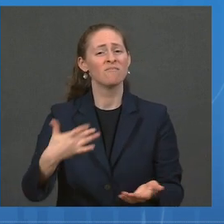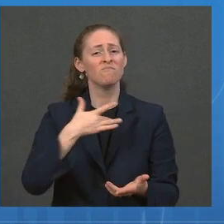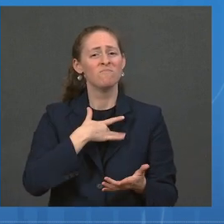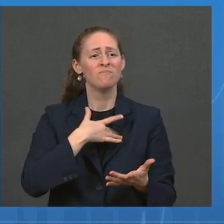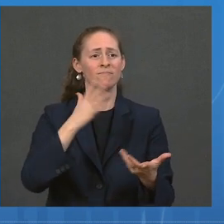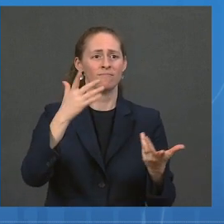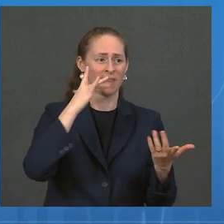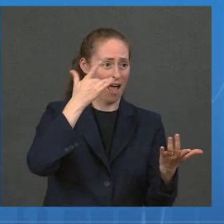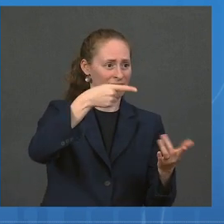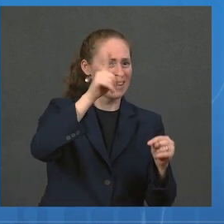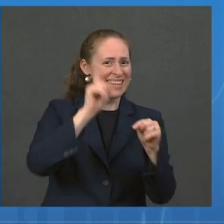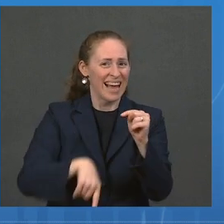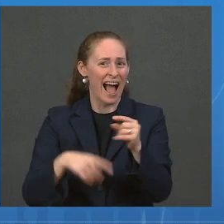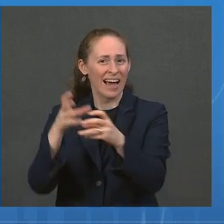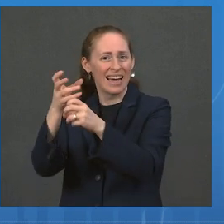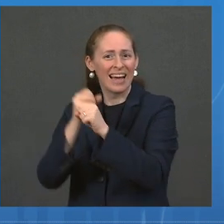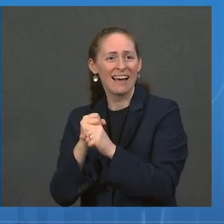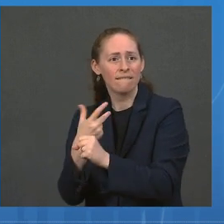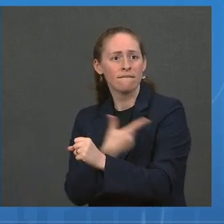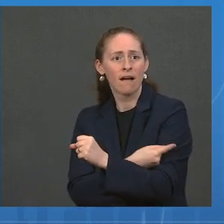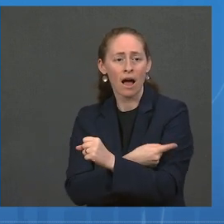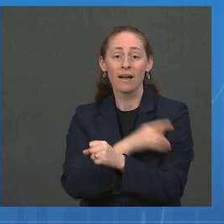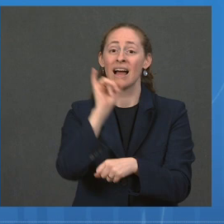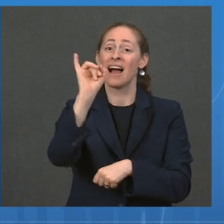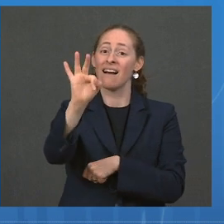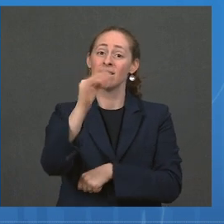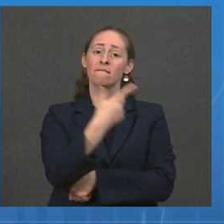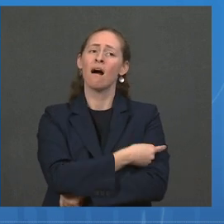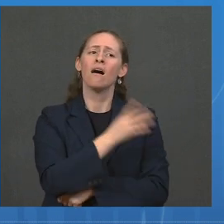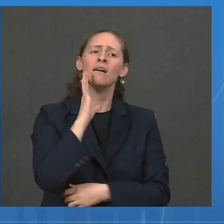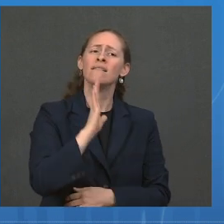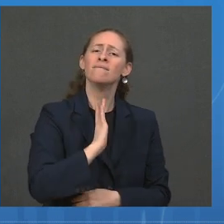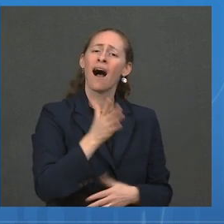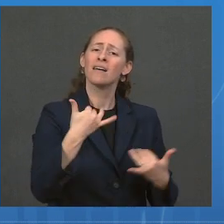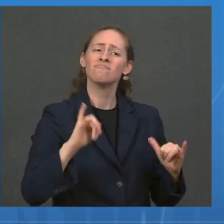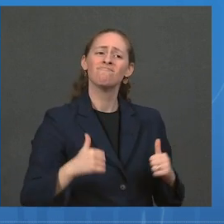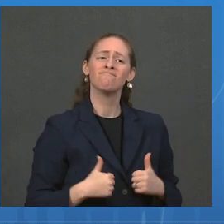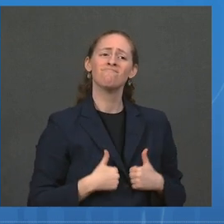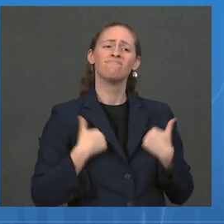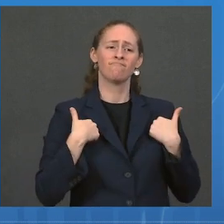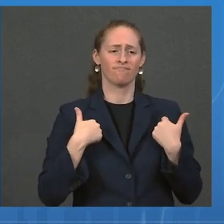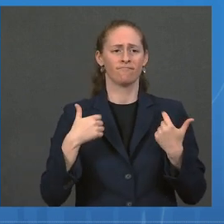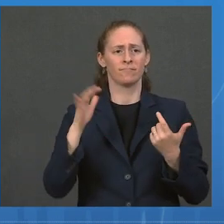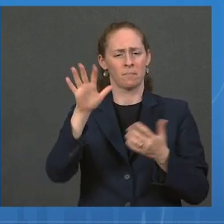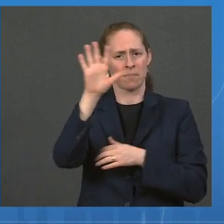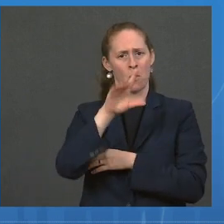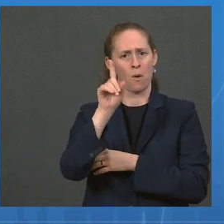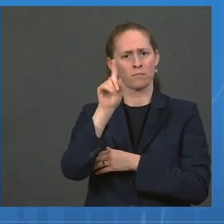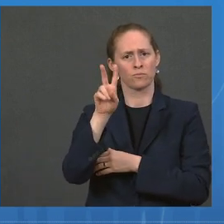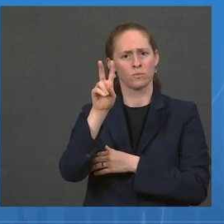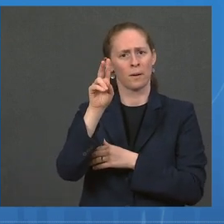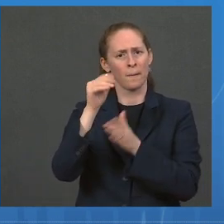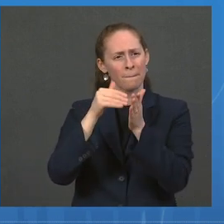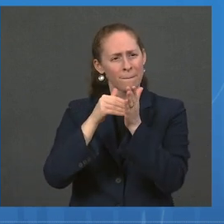if they would have been vaccinated: 1.2 million for pneumococcus, over a half a million for hepatitis B,